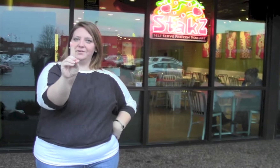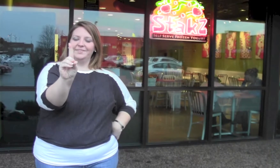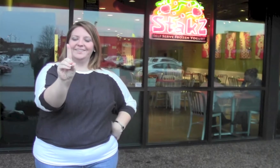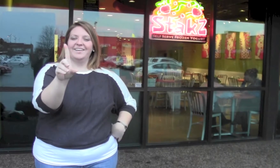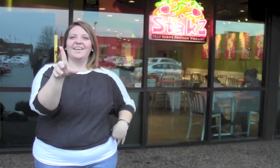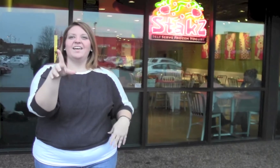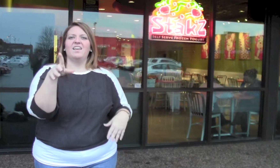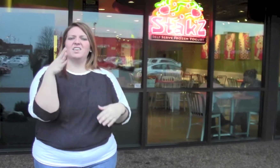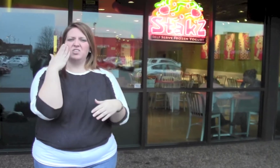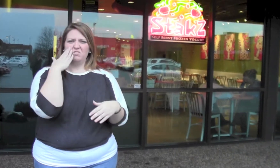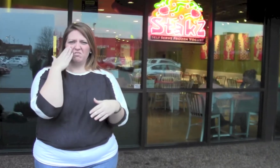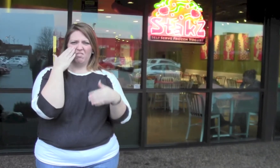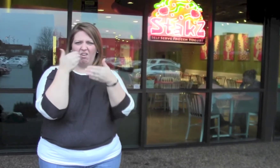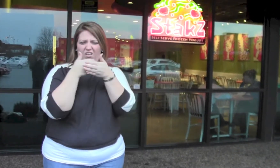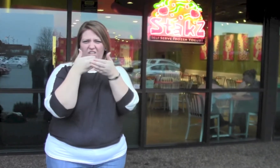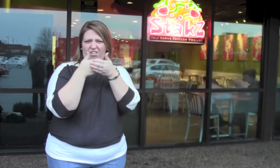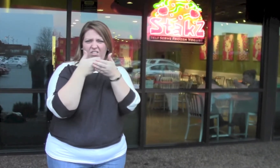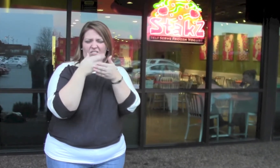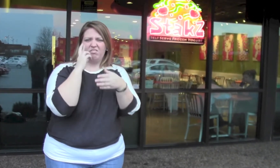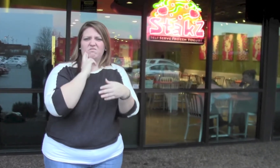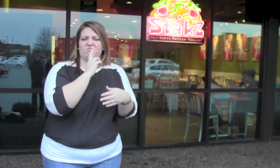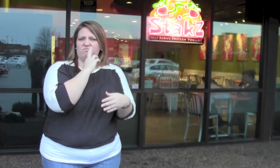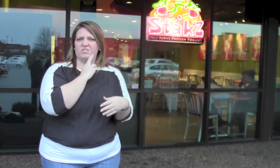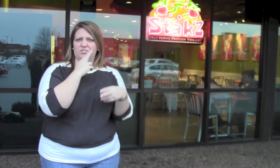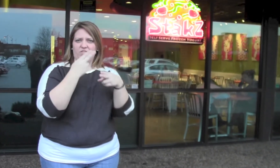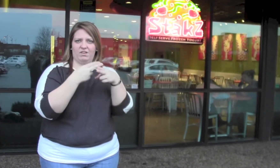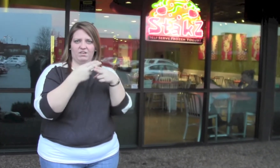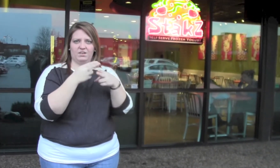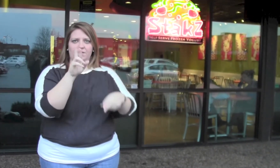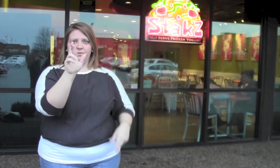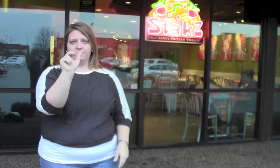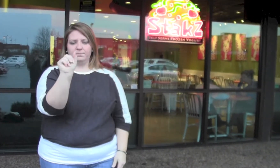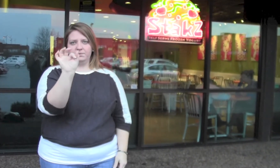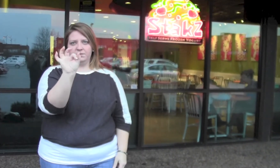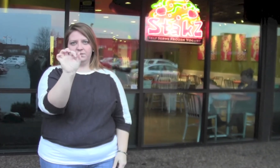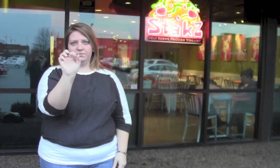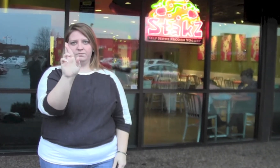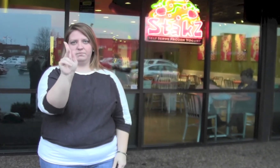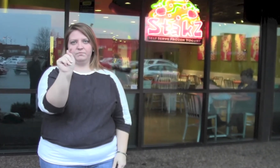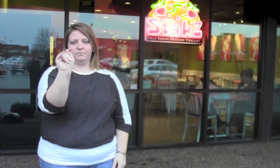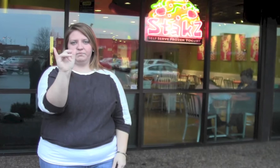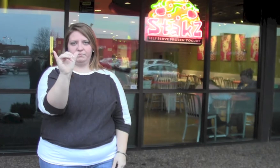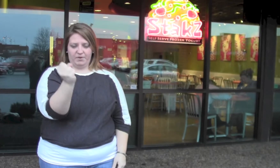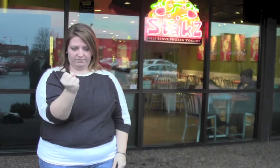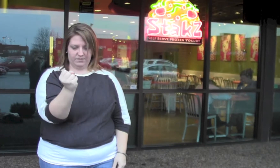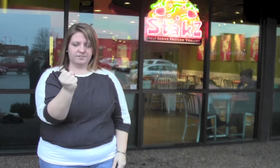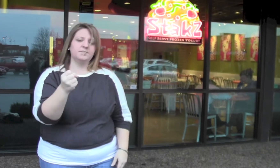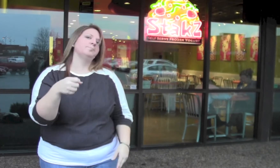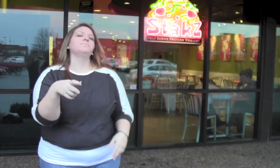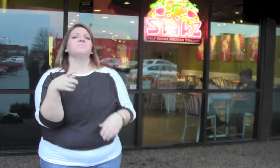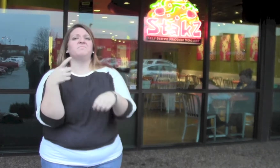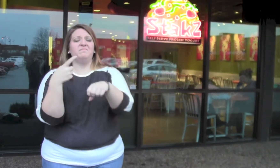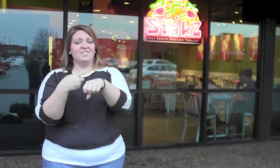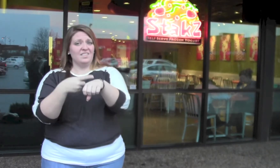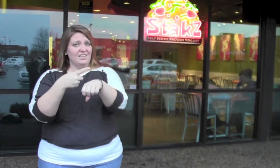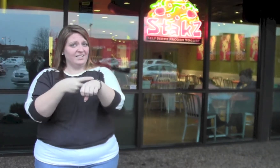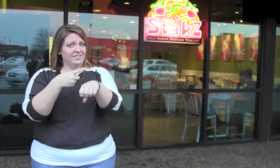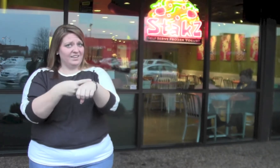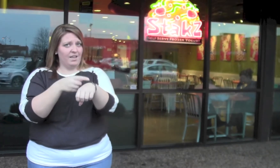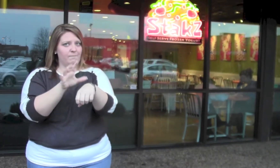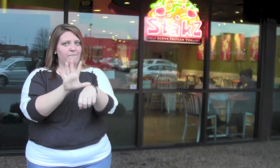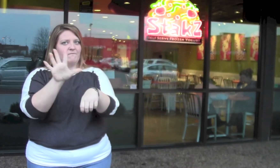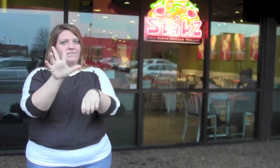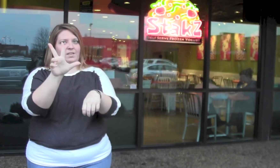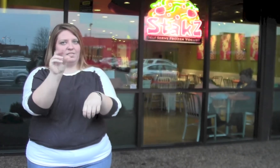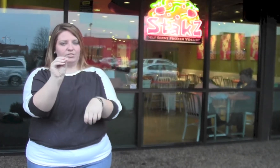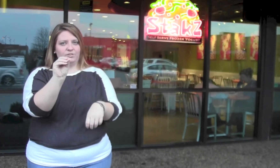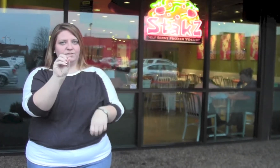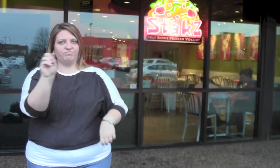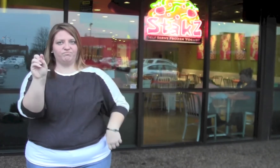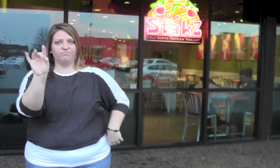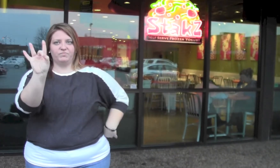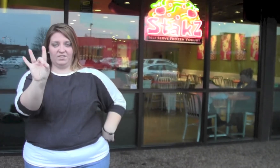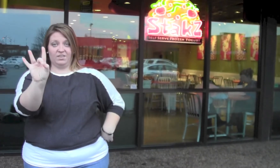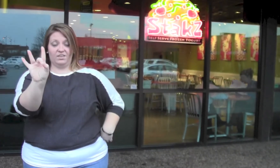You know, close to the restaurant named Rafferty's. The time is from 5:30 to 8pm.